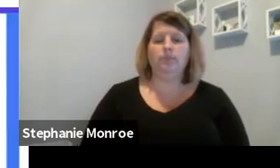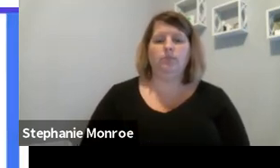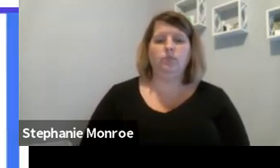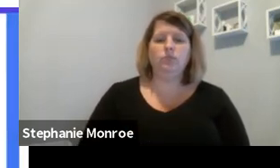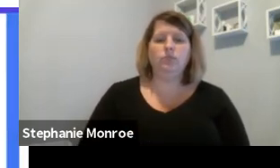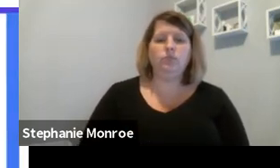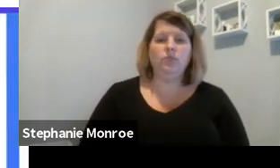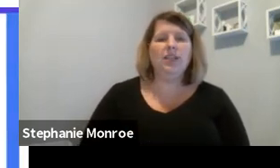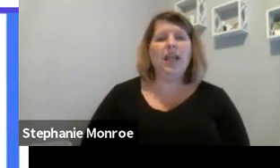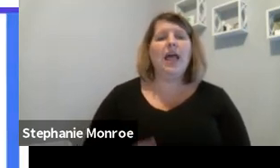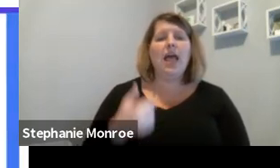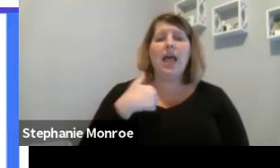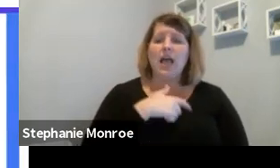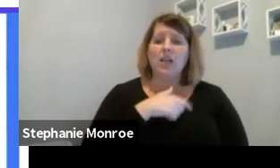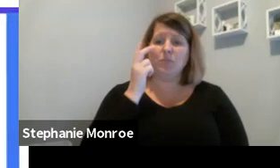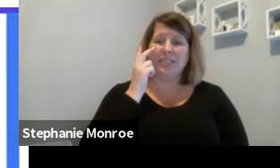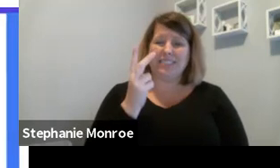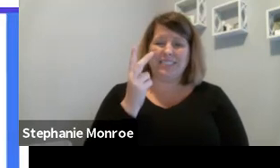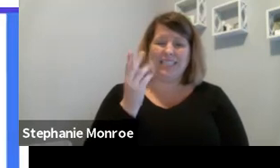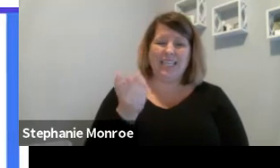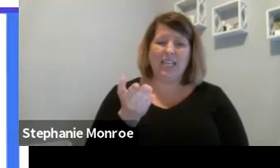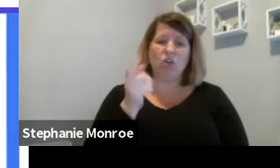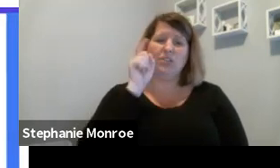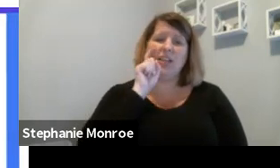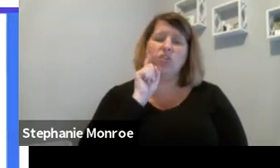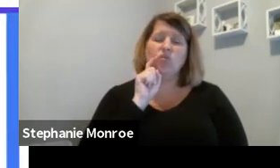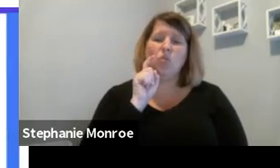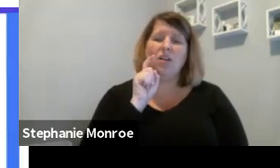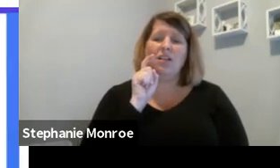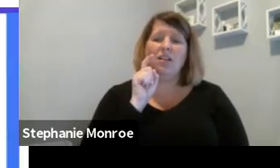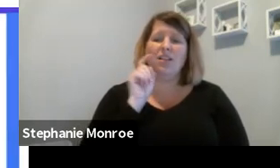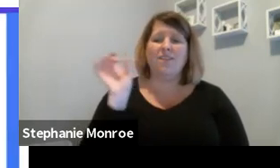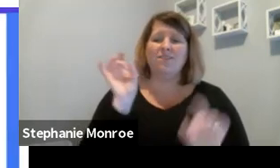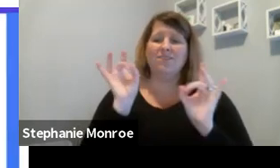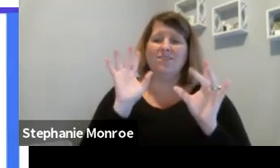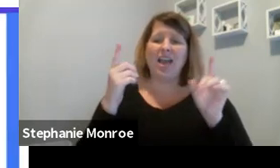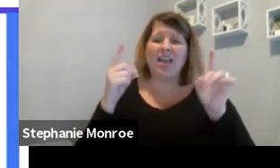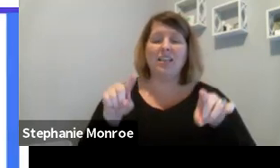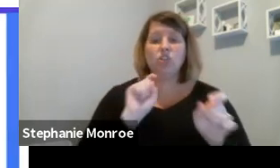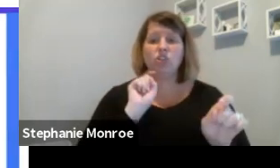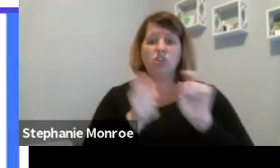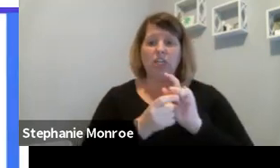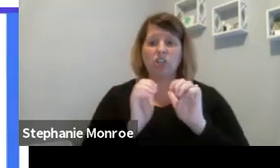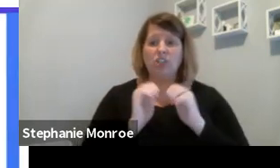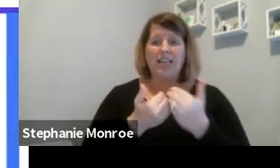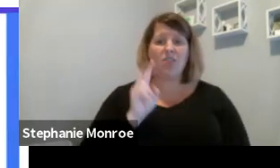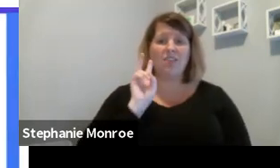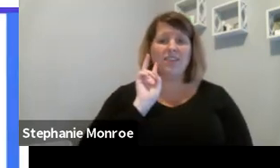As we see here, sexual violence changes the way the victim perceives the world,